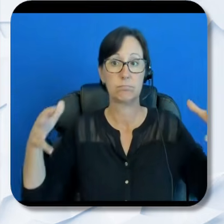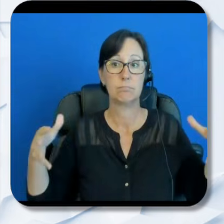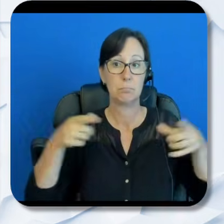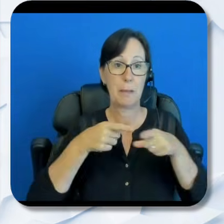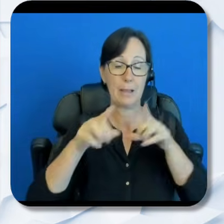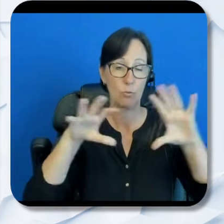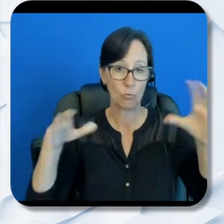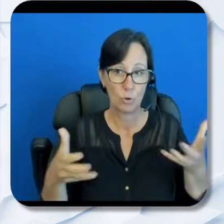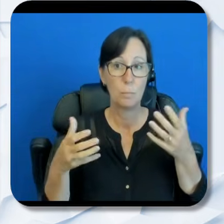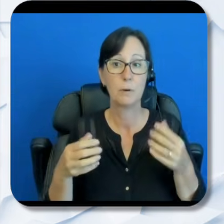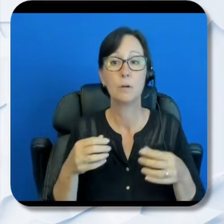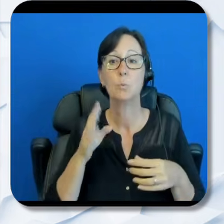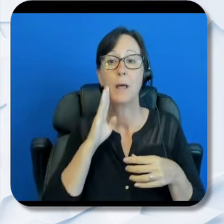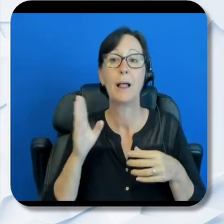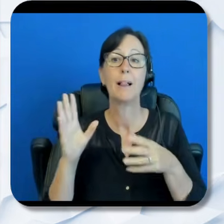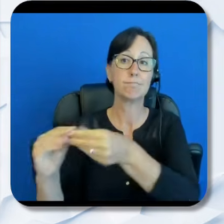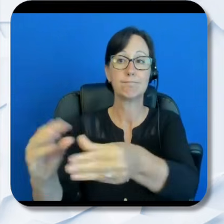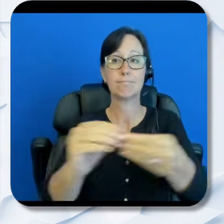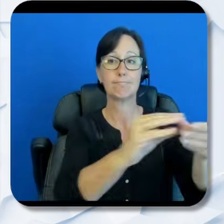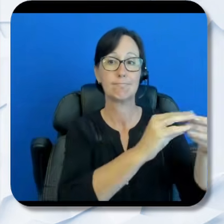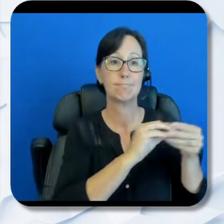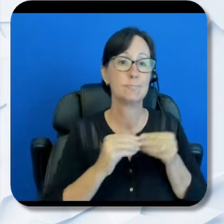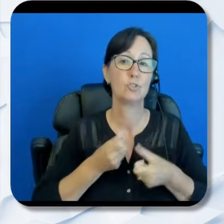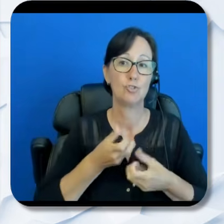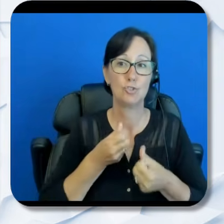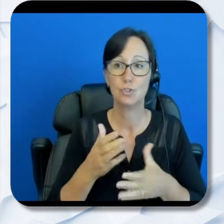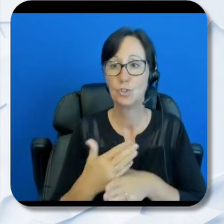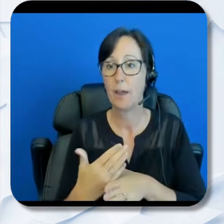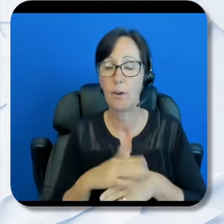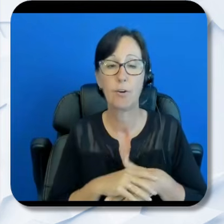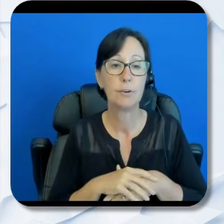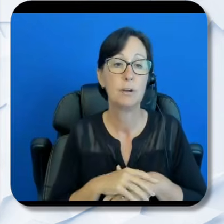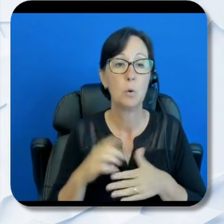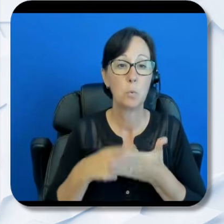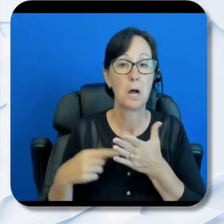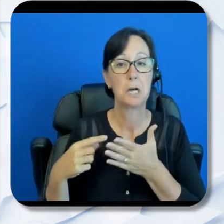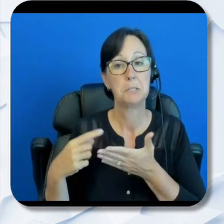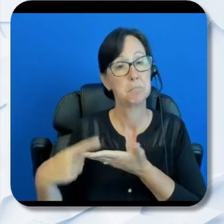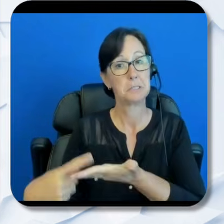where we're gonna do the shareouts from the breakout rooms, and what was discussed.